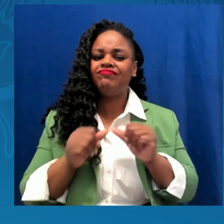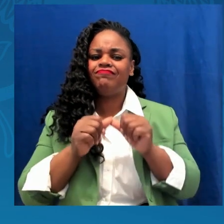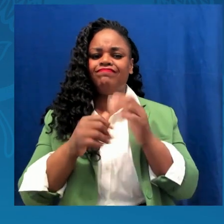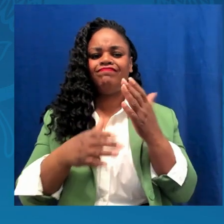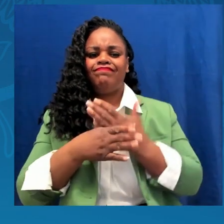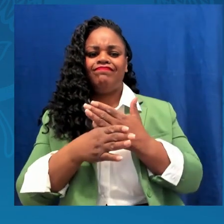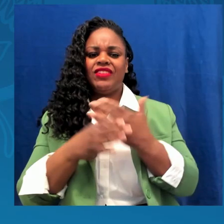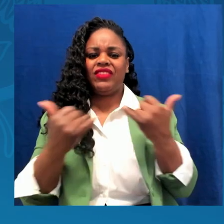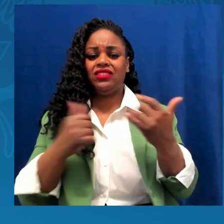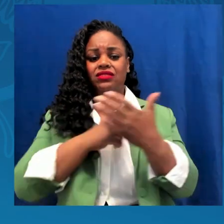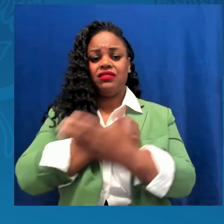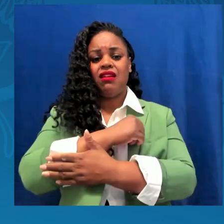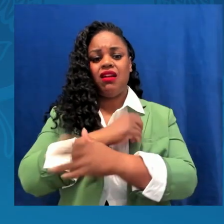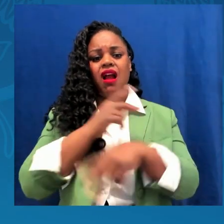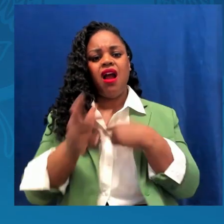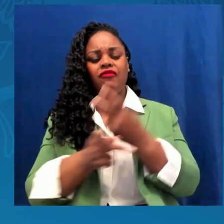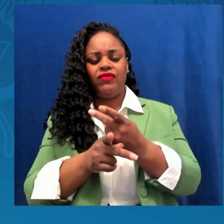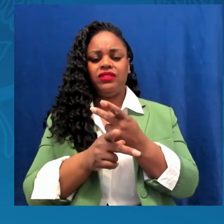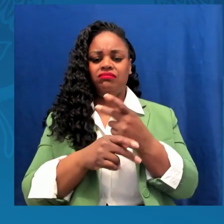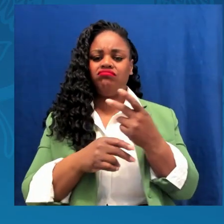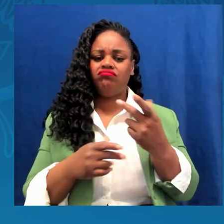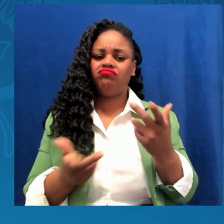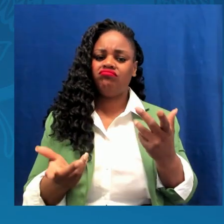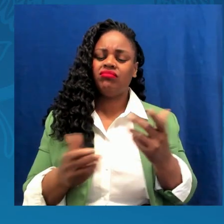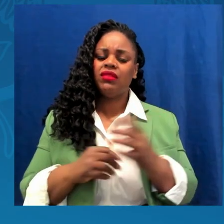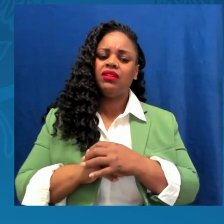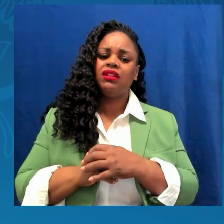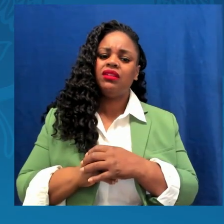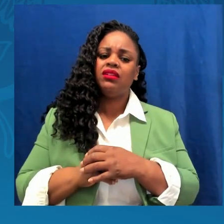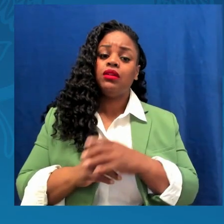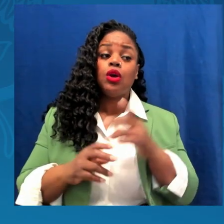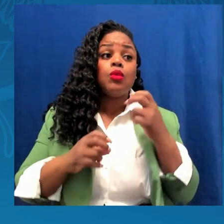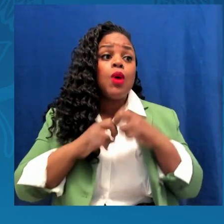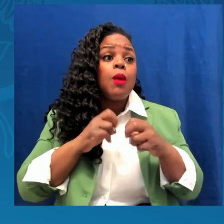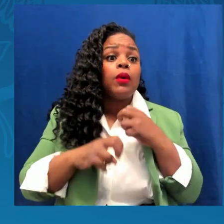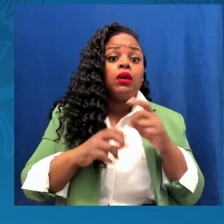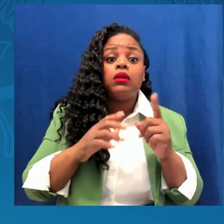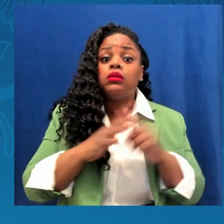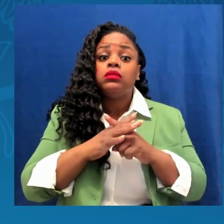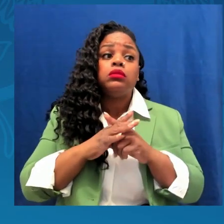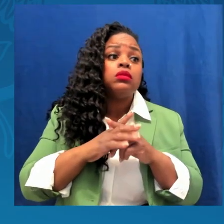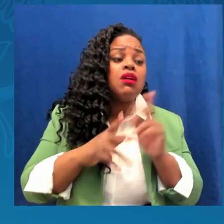In the face of adversity, let us be reminded that we must always stand in solidarity.